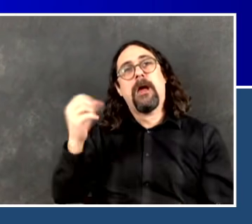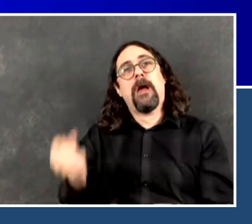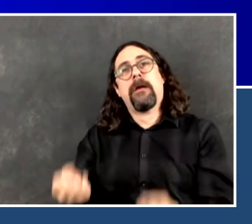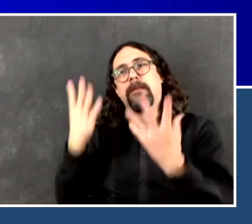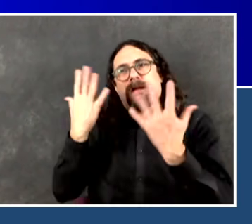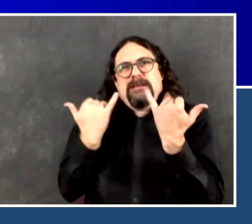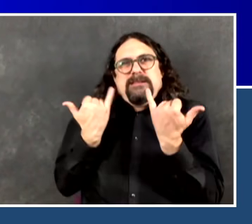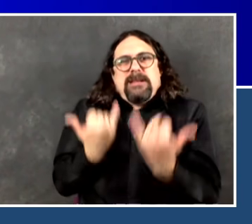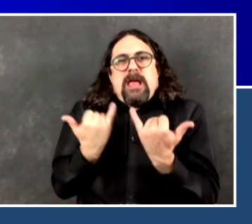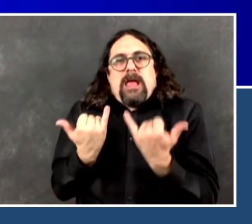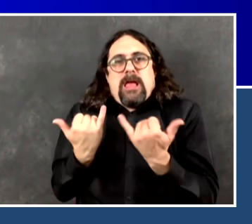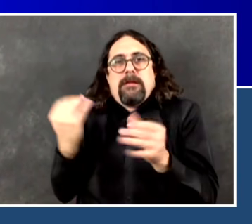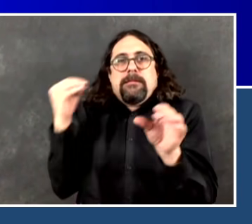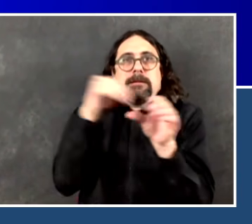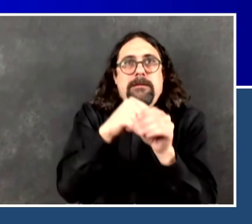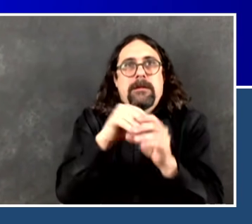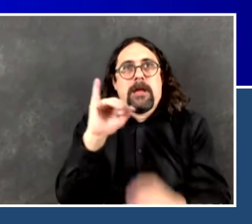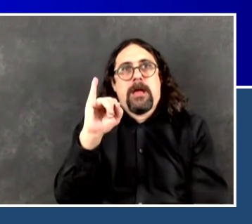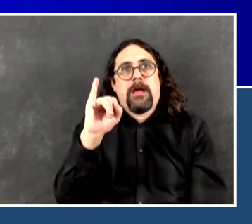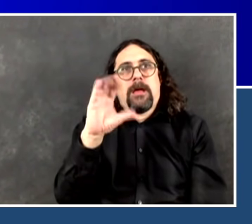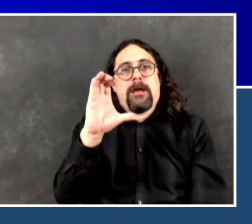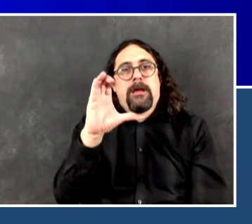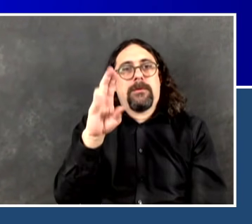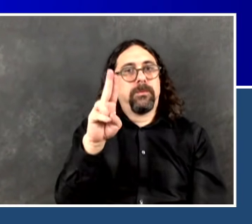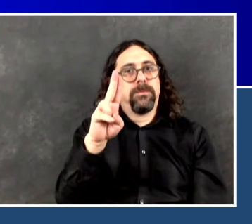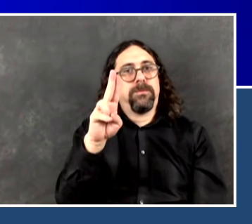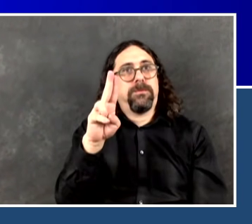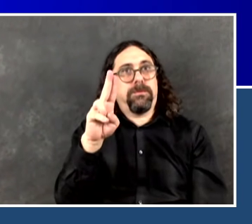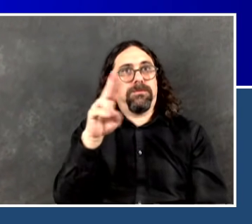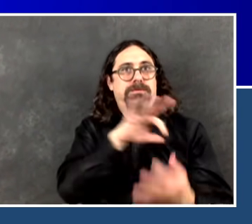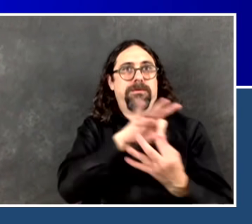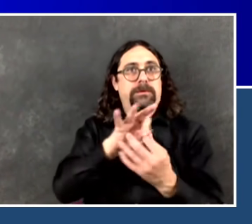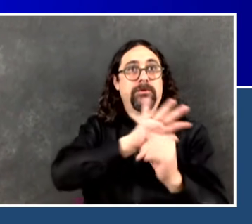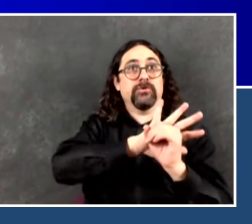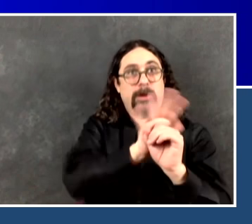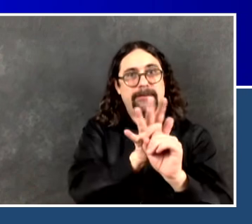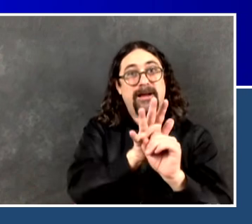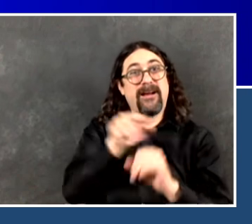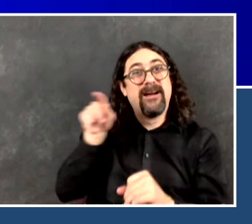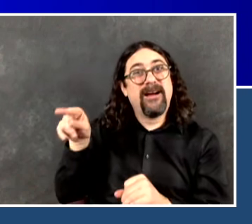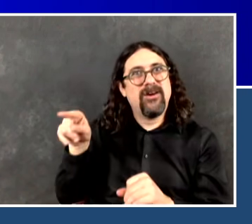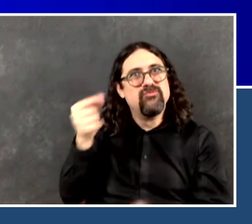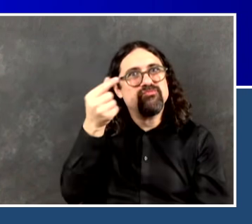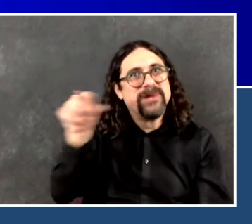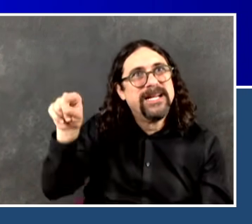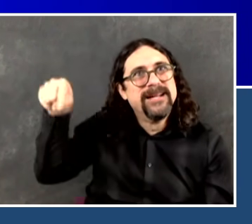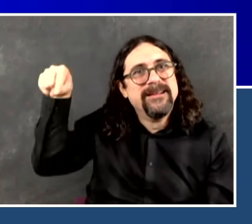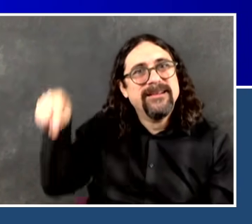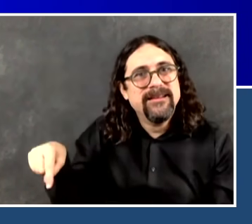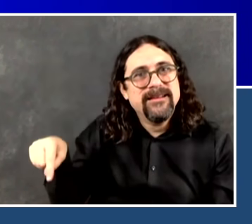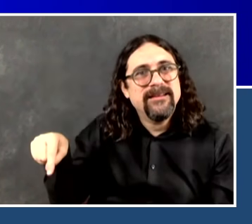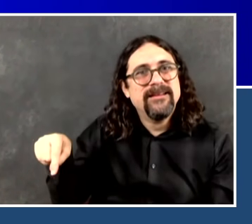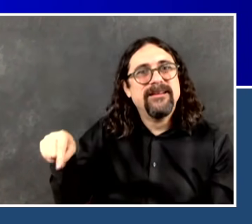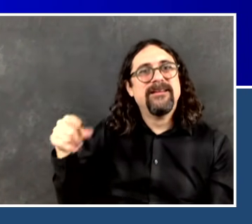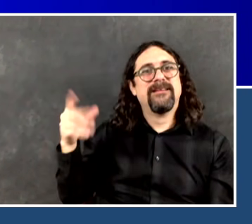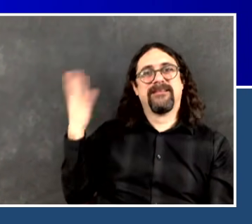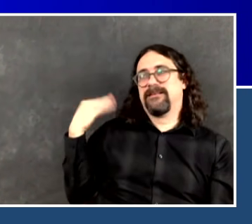IN ICU ACROSS OUR HEALTHAN D HOSPITAL SYSTEMS FOR SUSPECTED